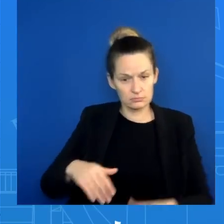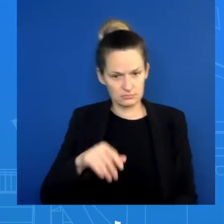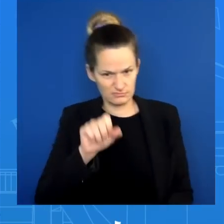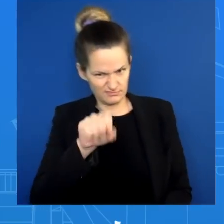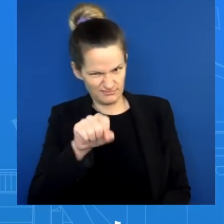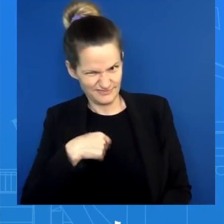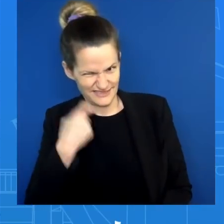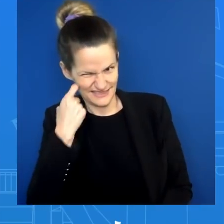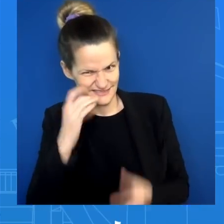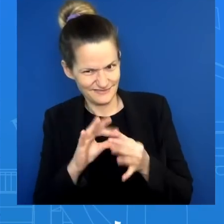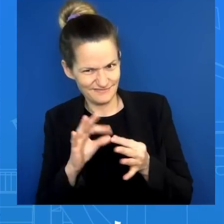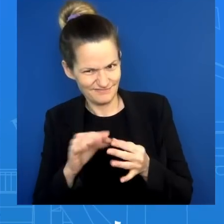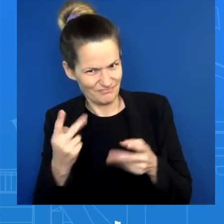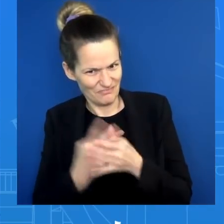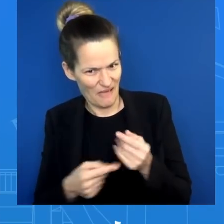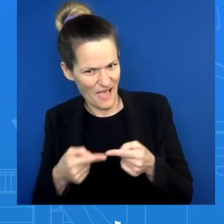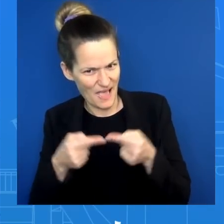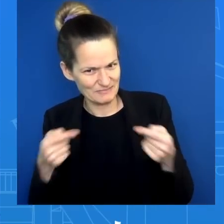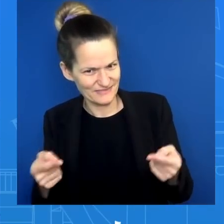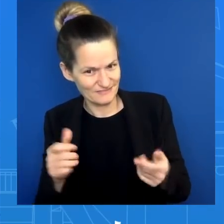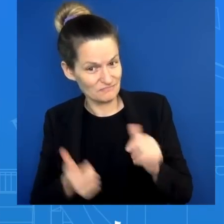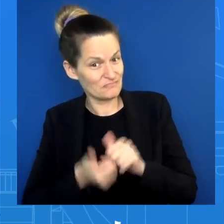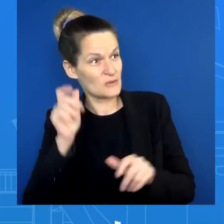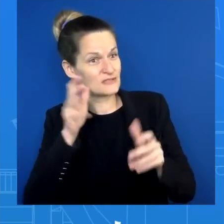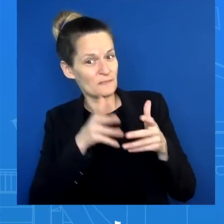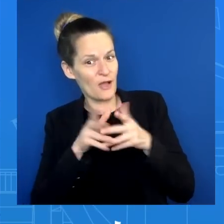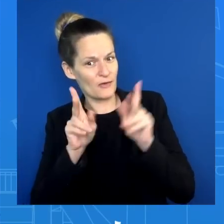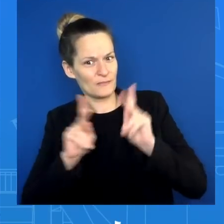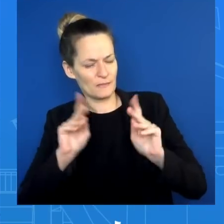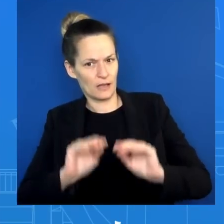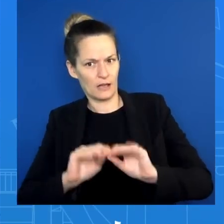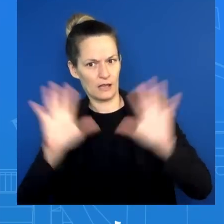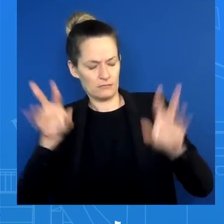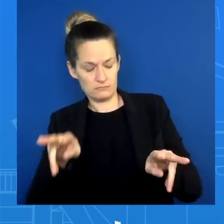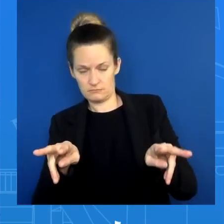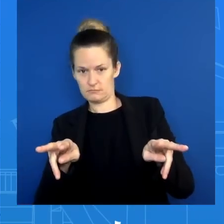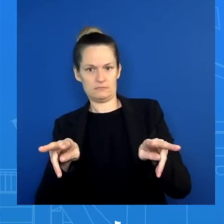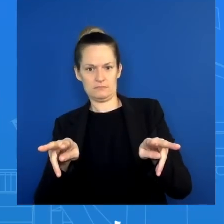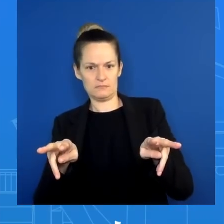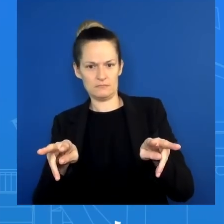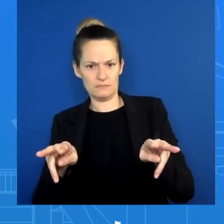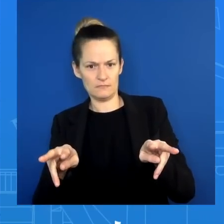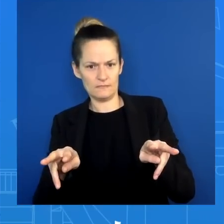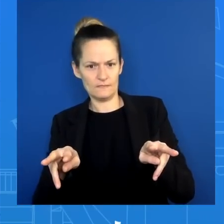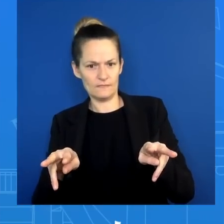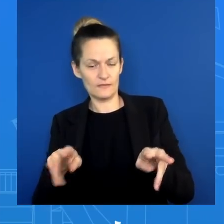You know, when it comes to that Dobbs decision that came from the Supreme Court on June 24th, it was not major.